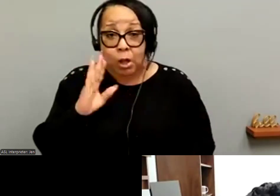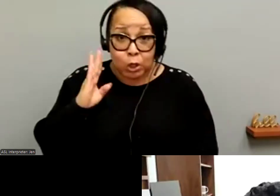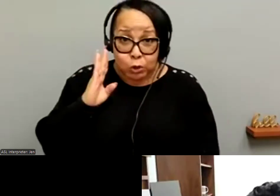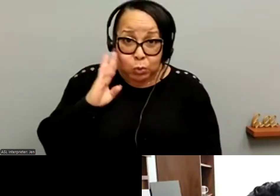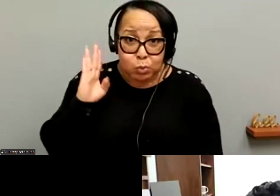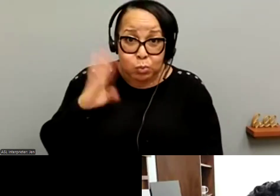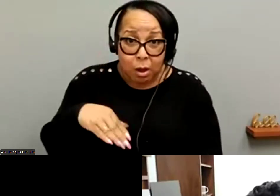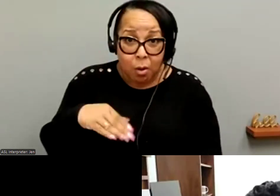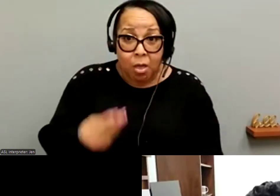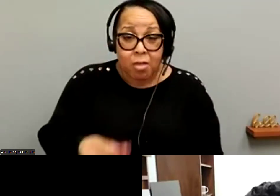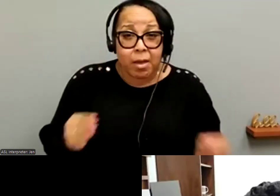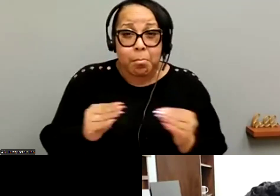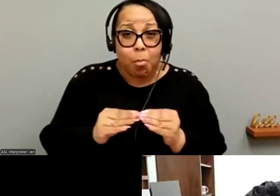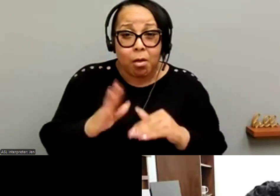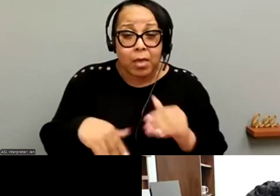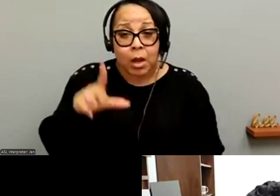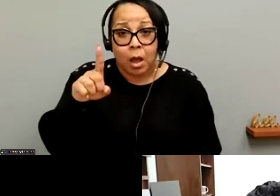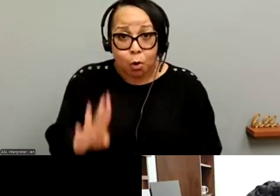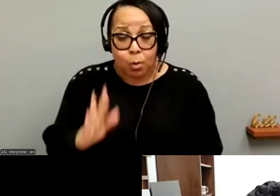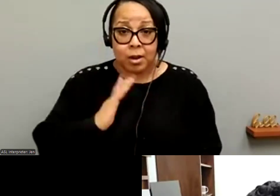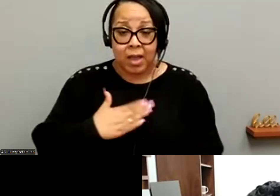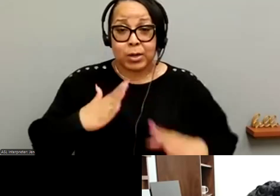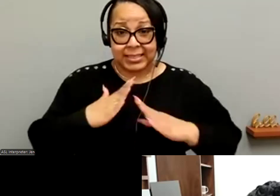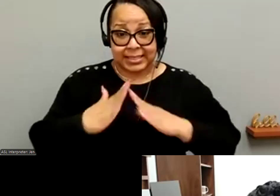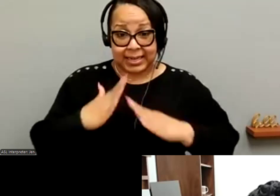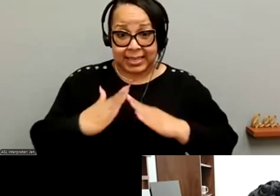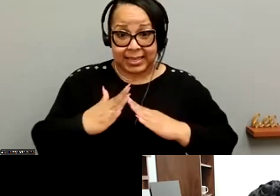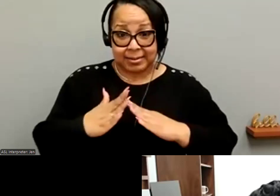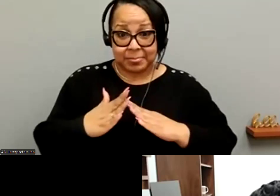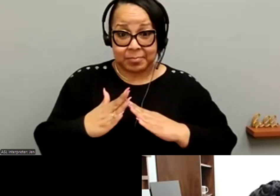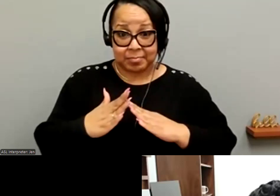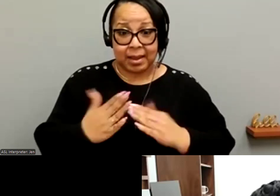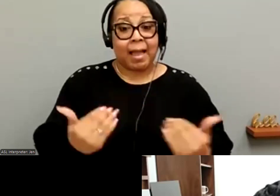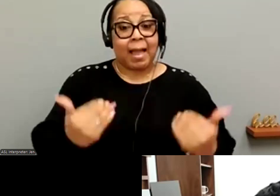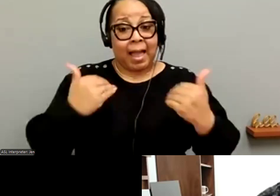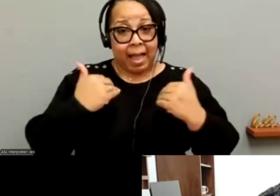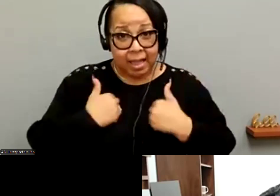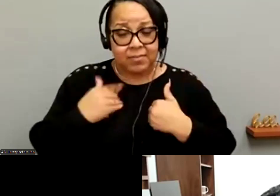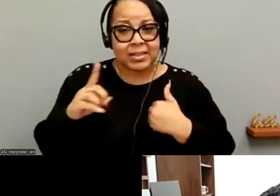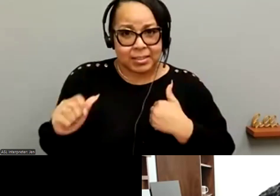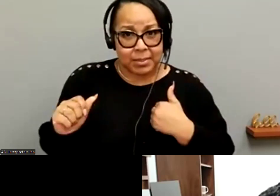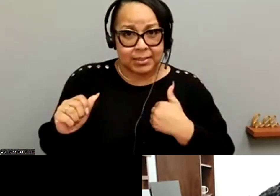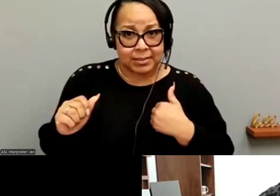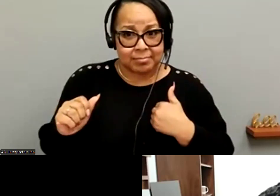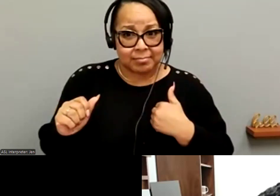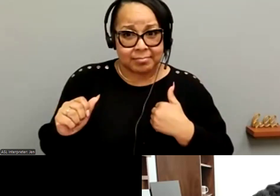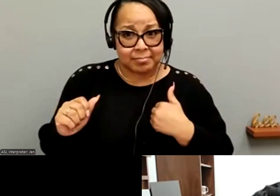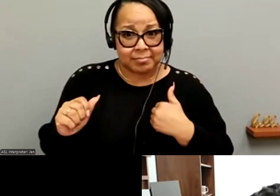13:10:27 than a quarter of our 13:10:30 city have a disability? I did